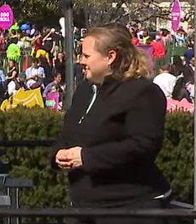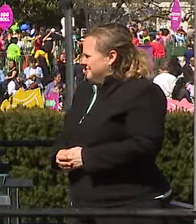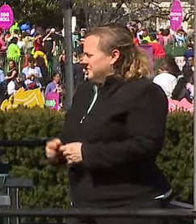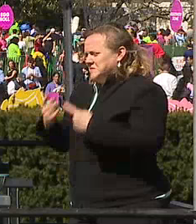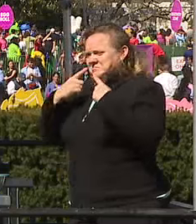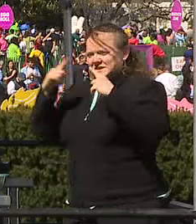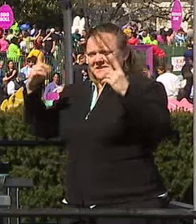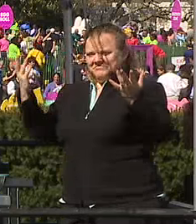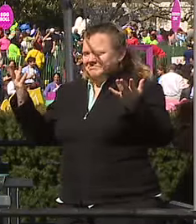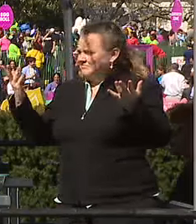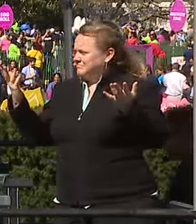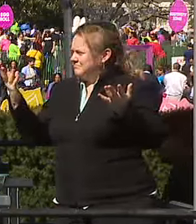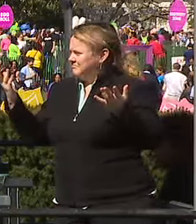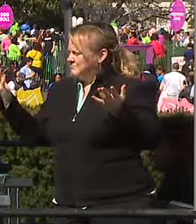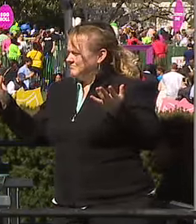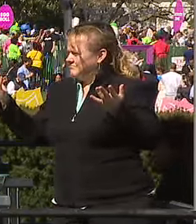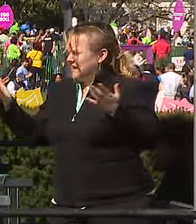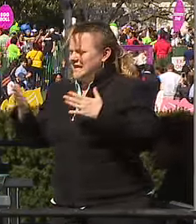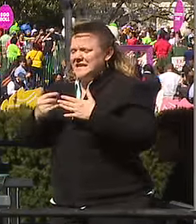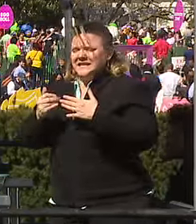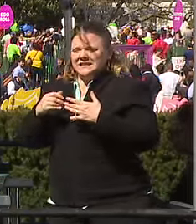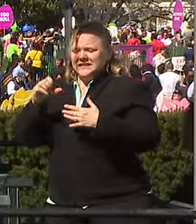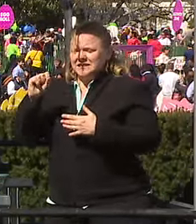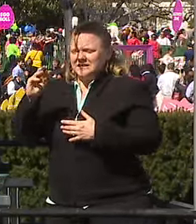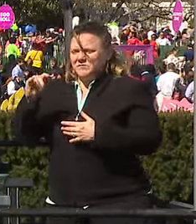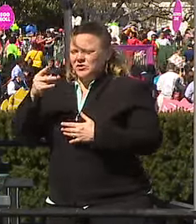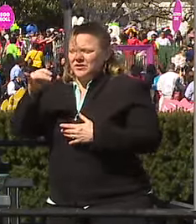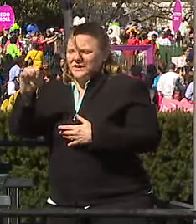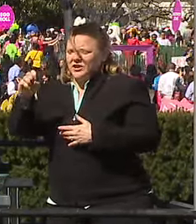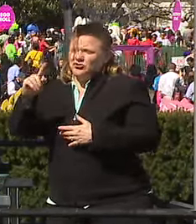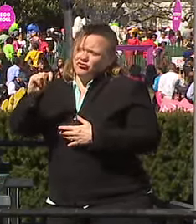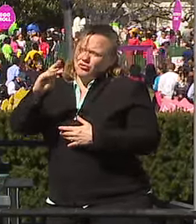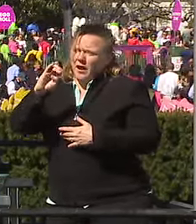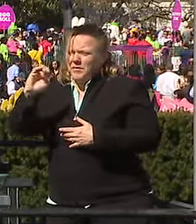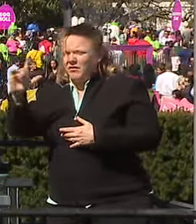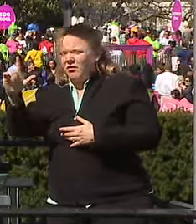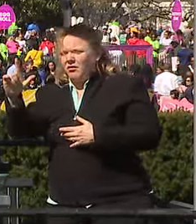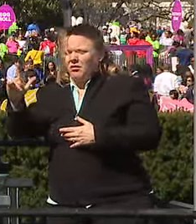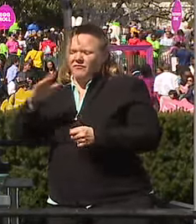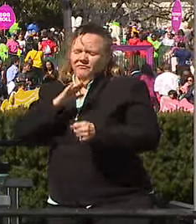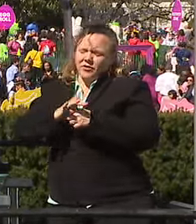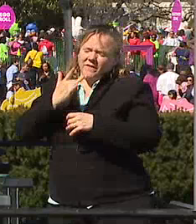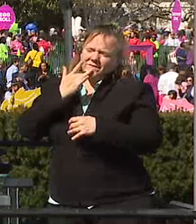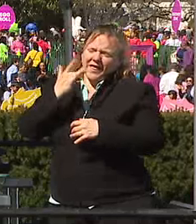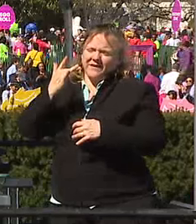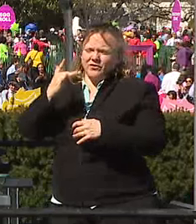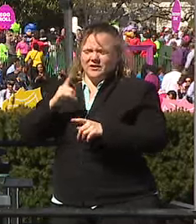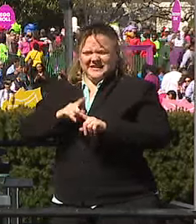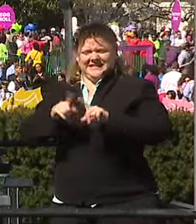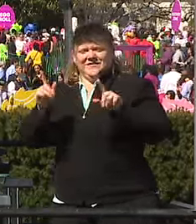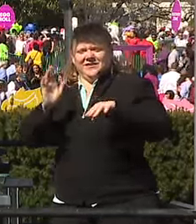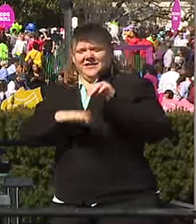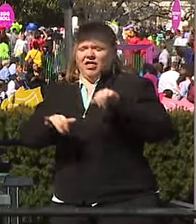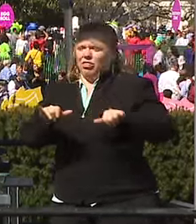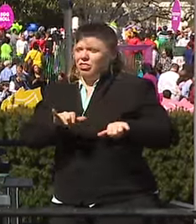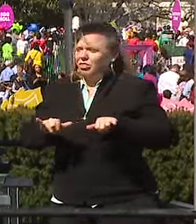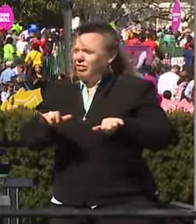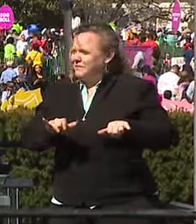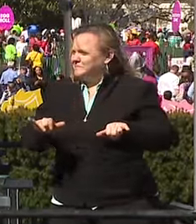There you go. So, you've got an easy smoothie that's tropical, flavorful, and different, all right? All right, let's go.